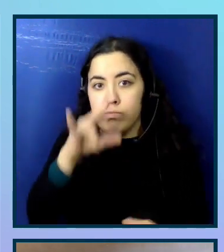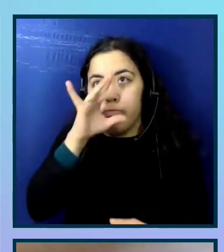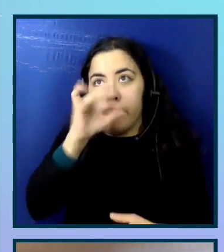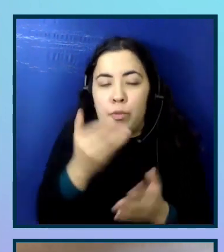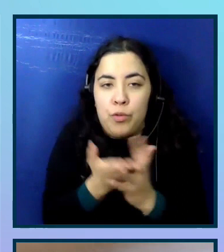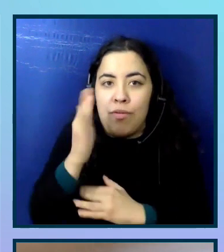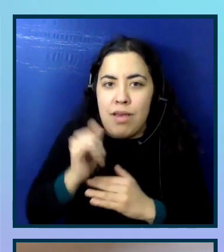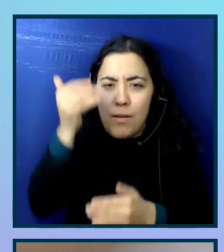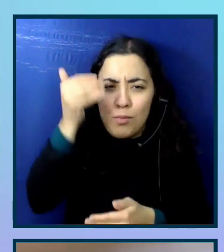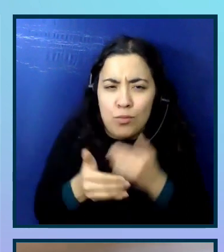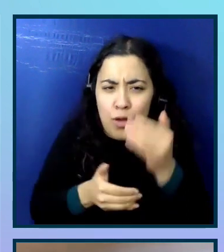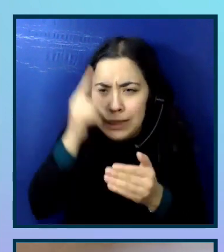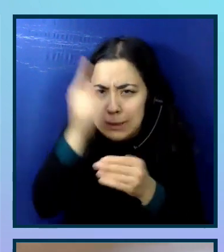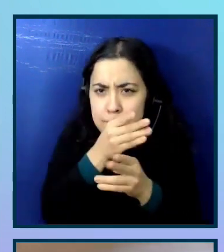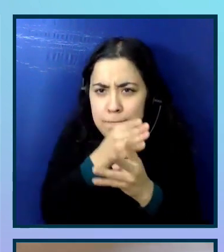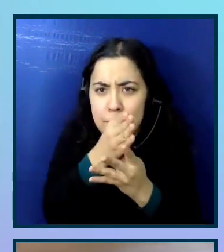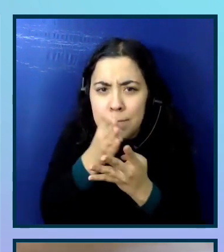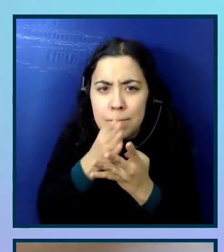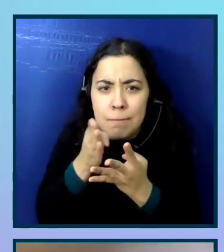to brainstorm ideas that make all aspects